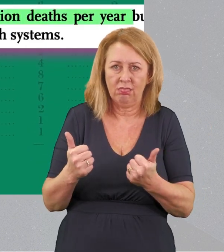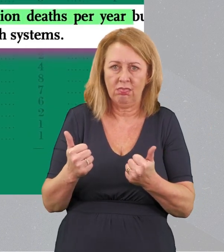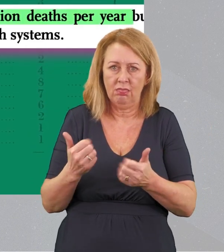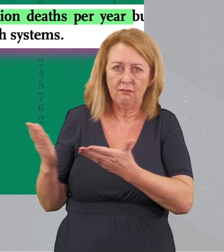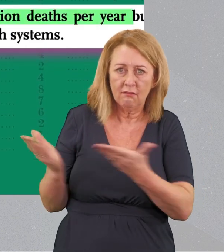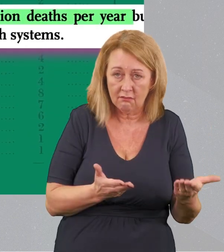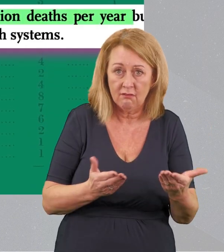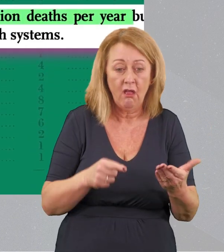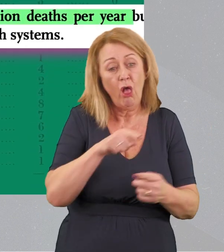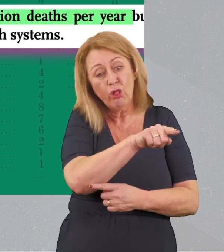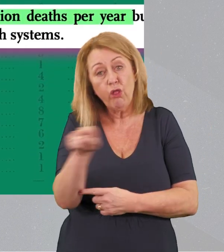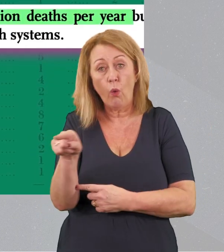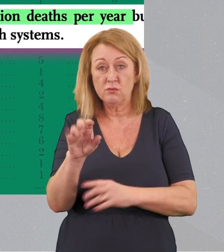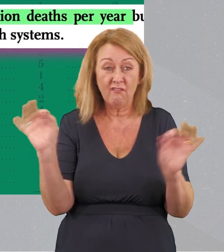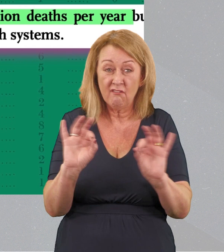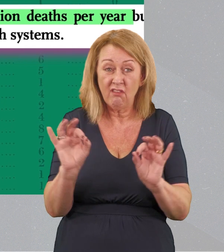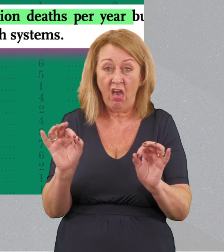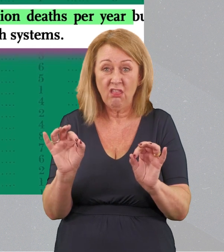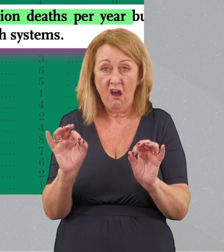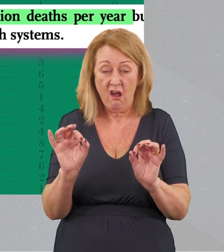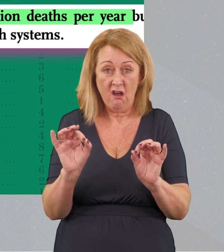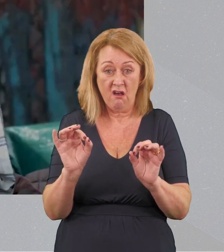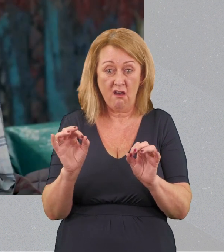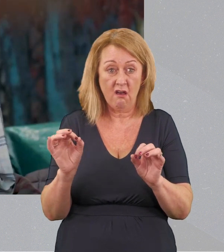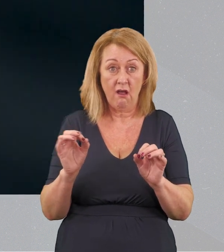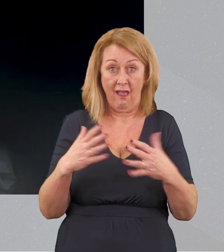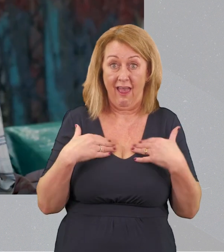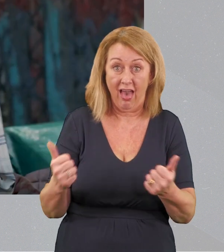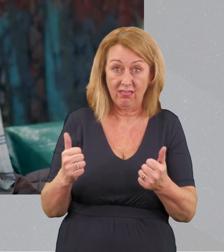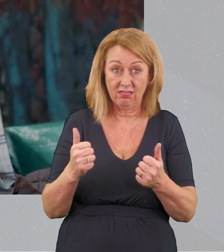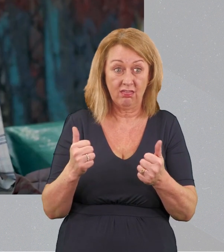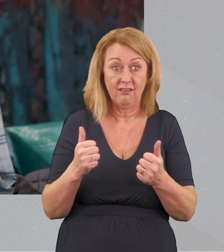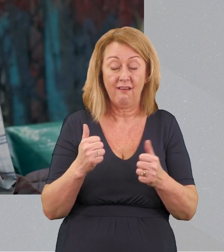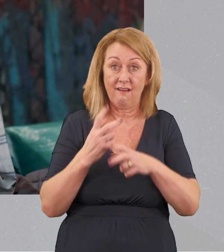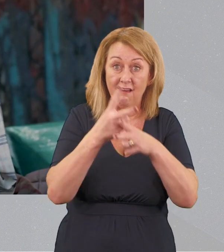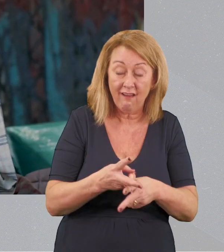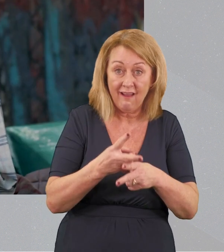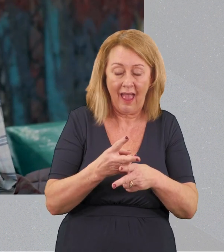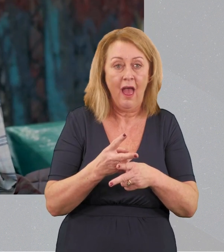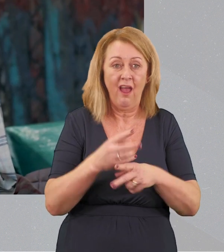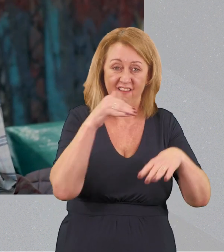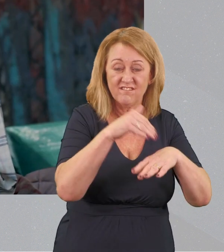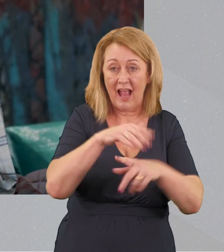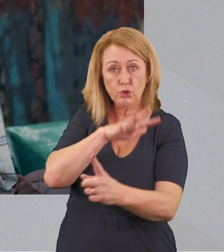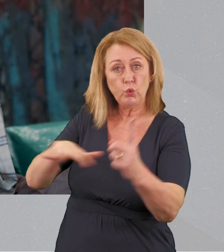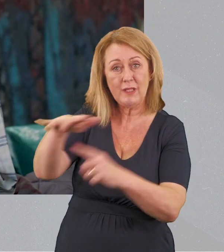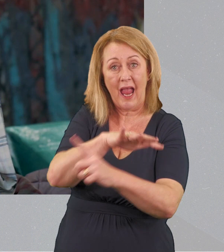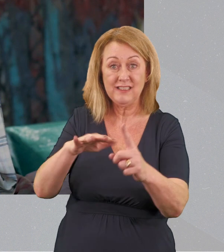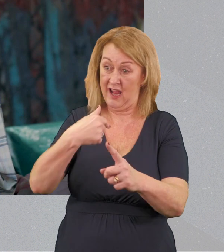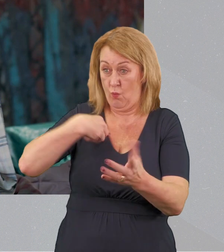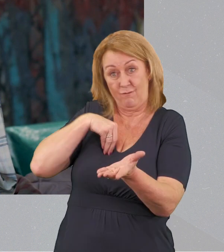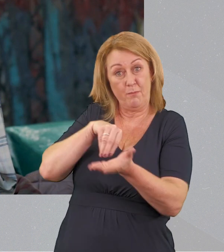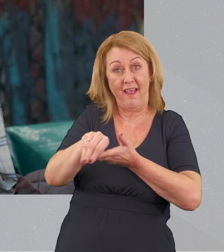The health of those individuals, if not covered, still affects the overall health of the society, and somebody is paying for that.